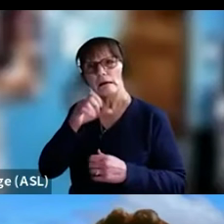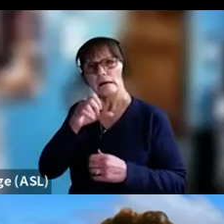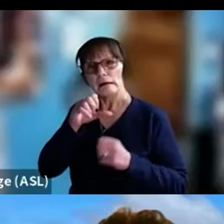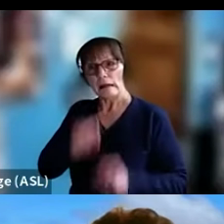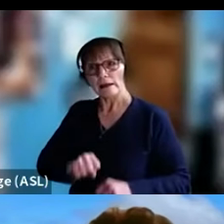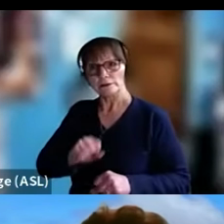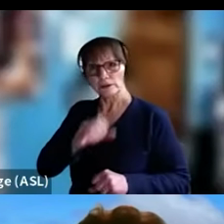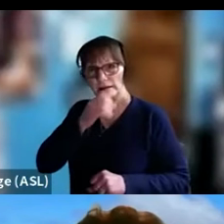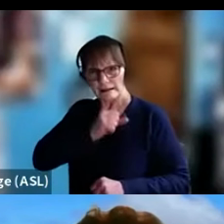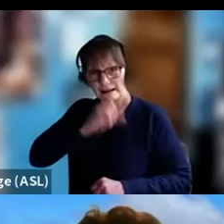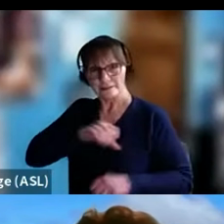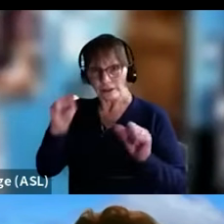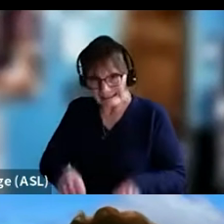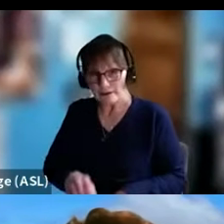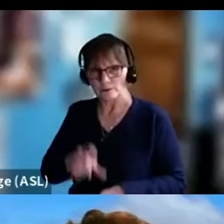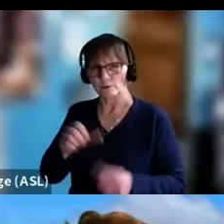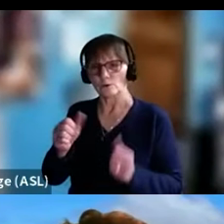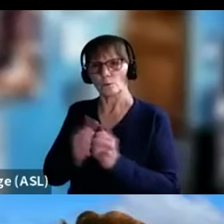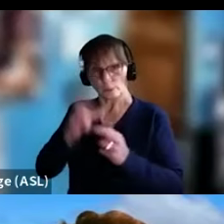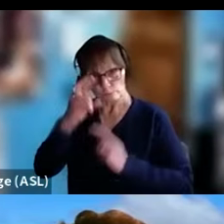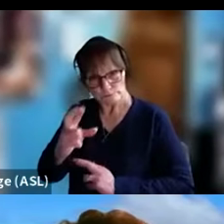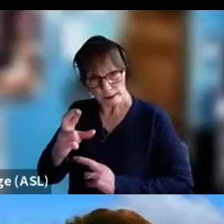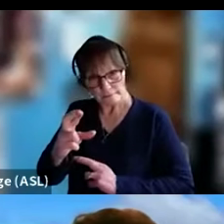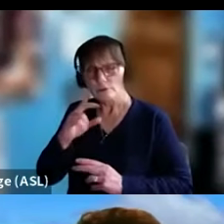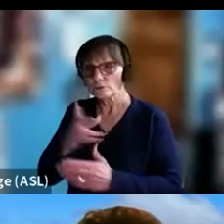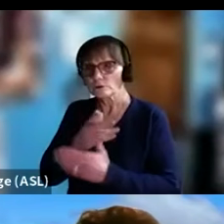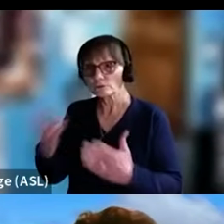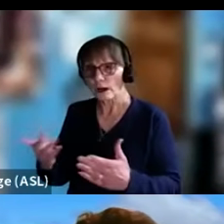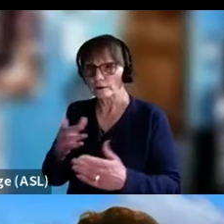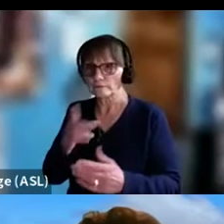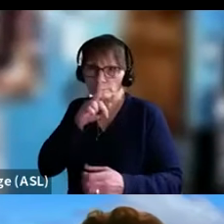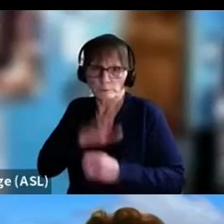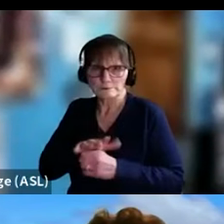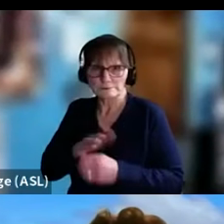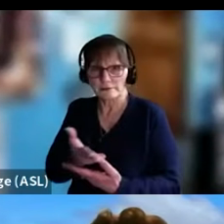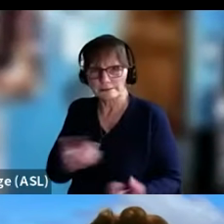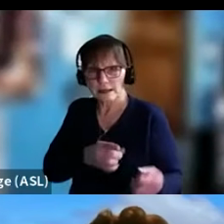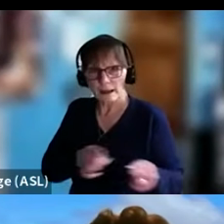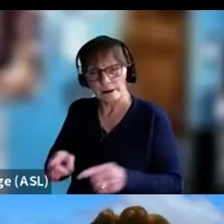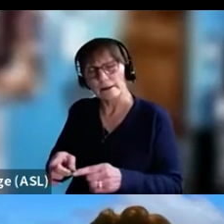I know we're gonna talk later about solutions. There are a lot of promising things going on, but one of the big things,